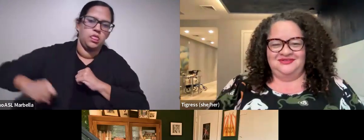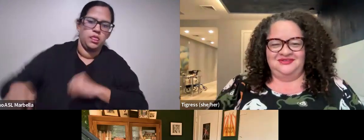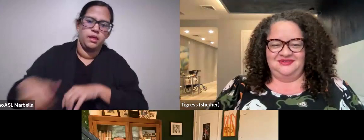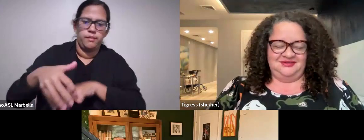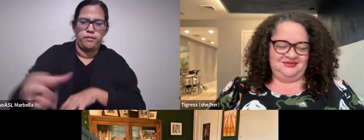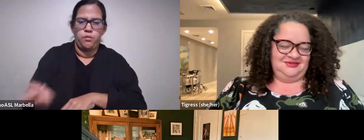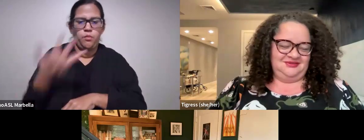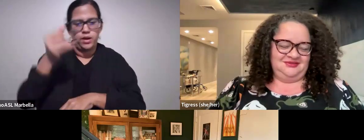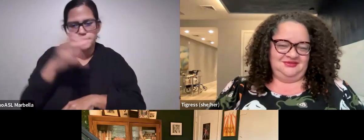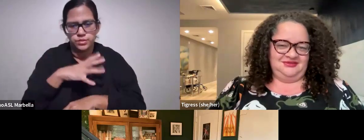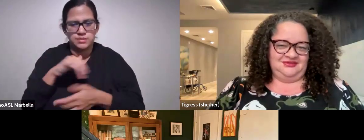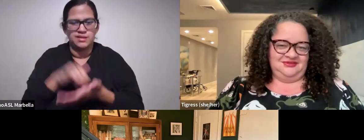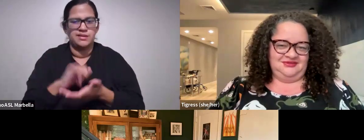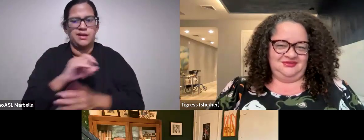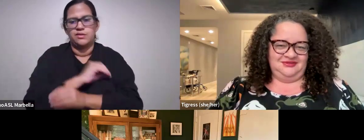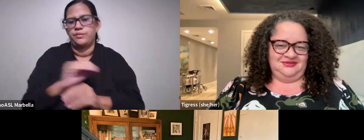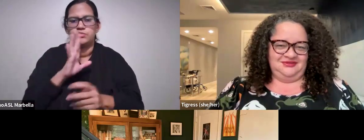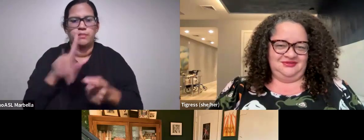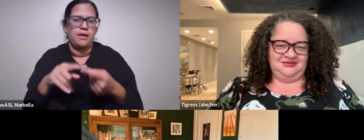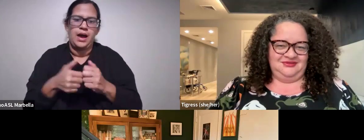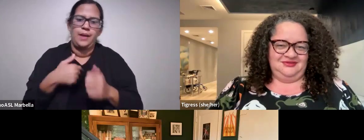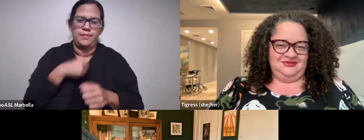who are just like, no one's talking about how I'm not attracted to sat women.